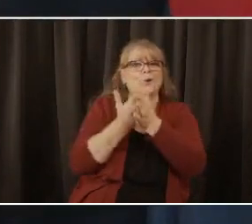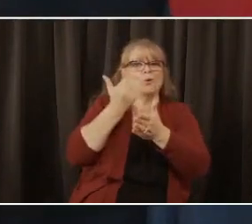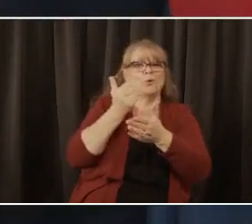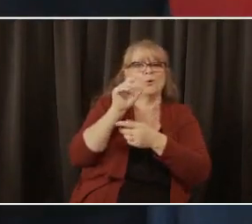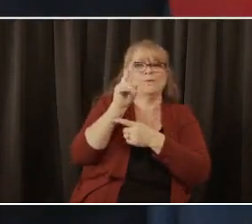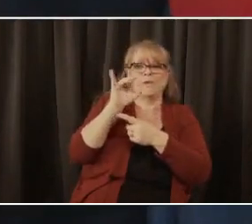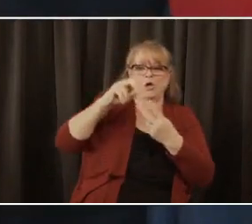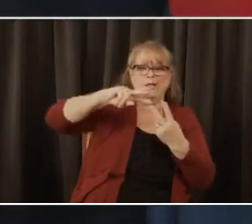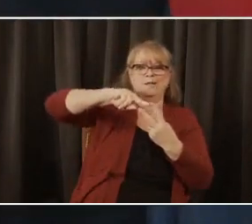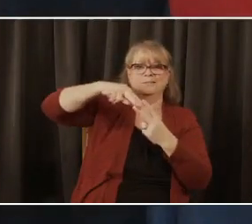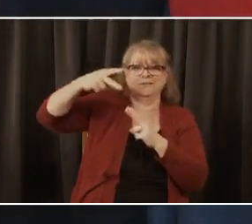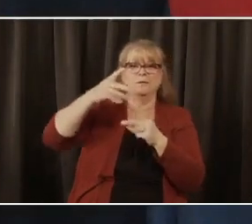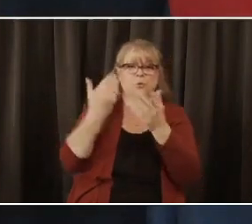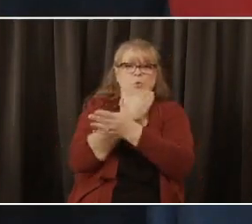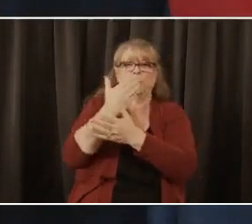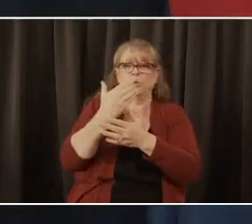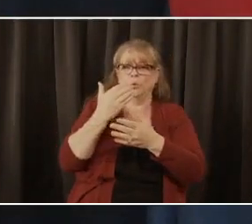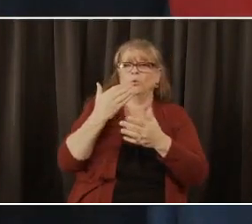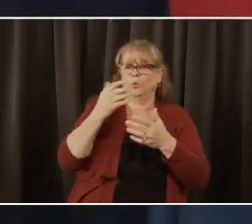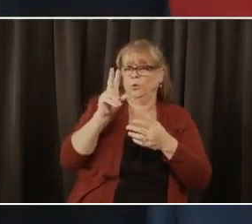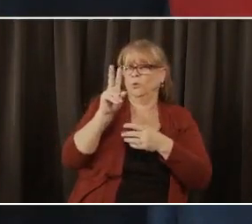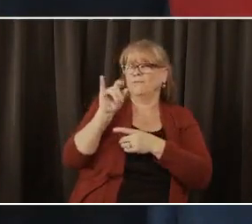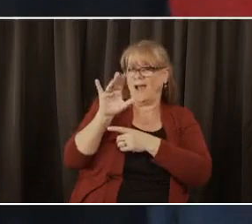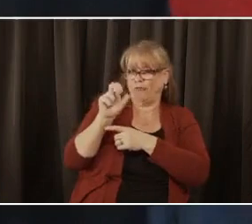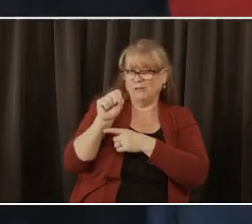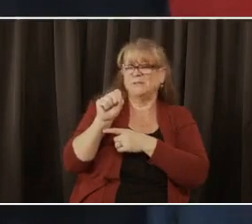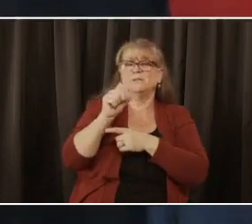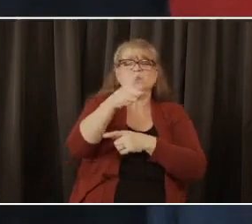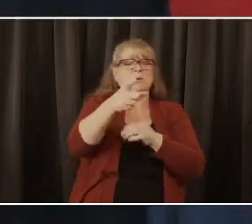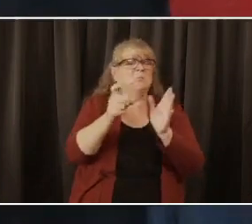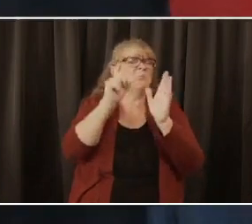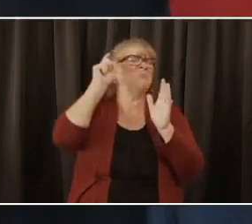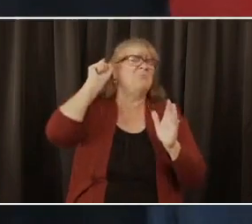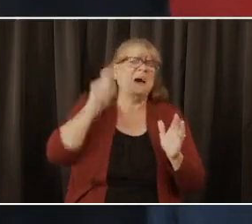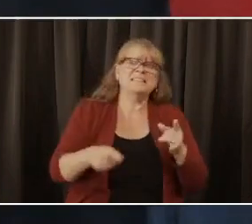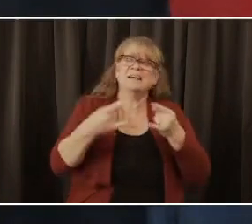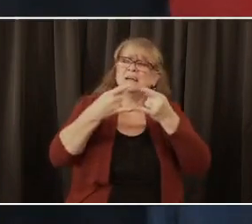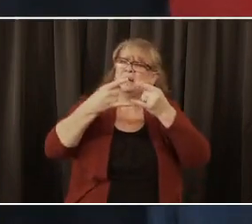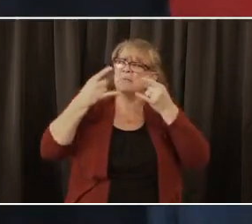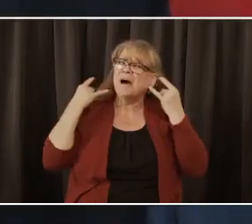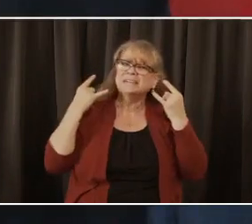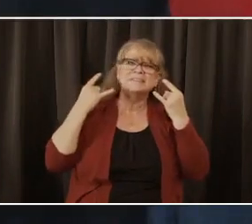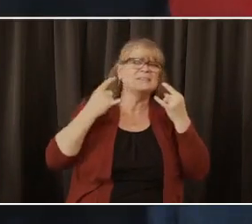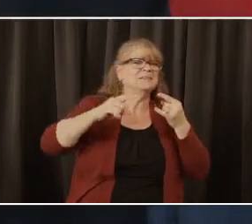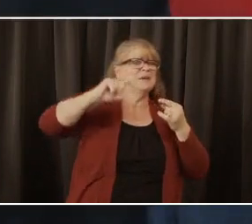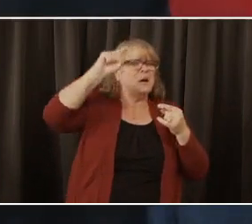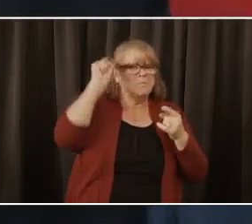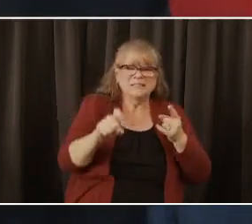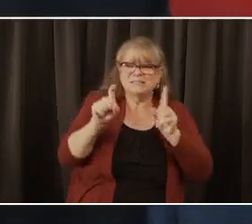around others, and avoid, avoid social gatherings and guess what it's spring. Outside is wonderful,